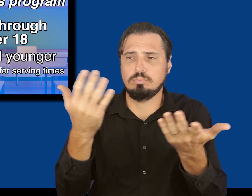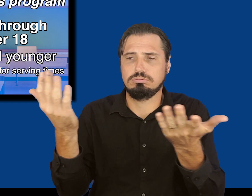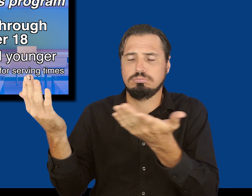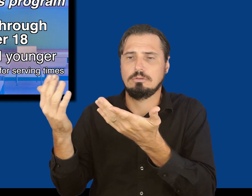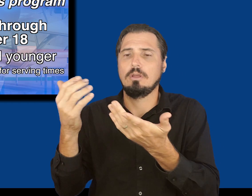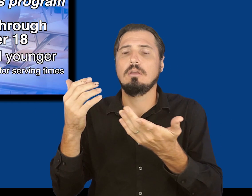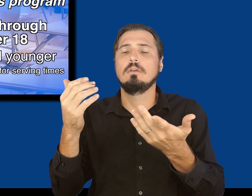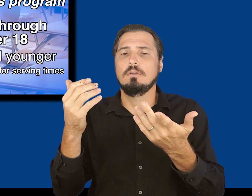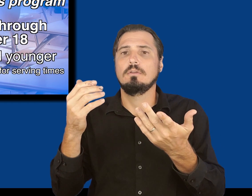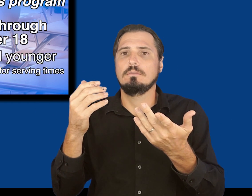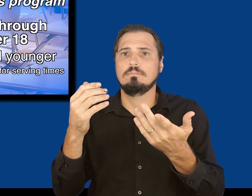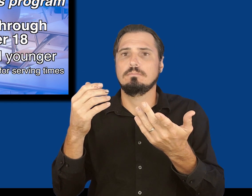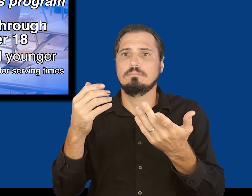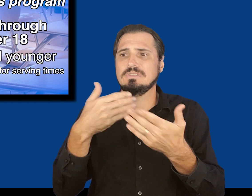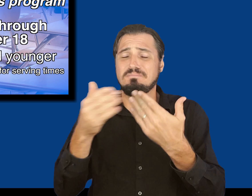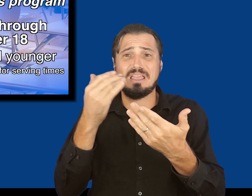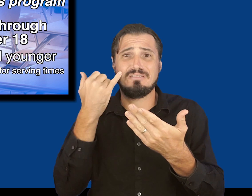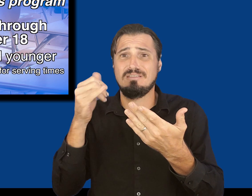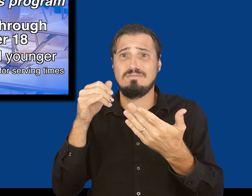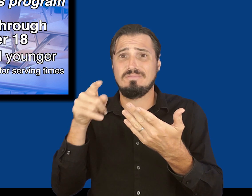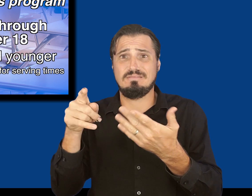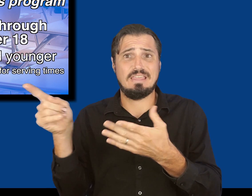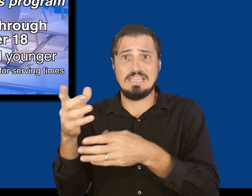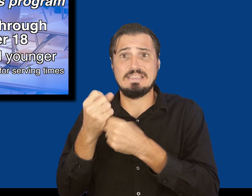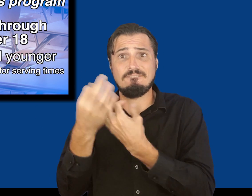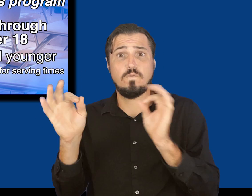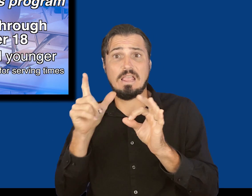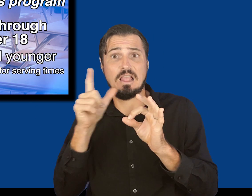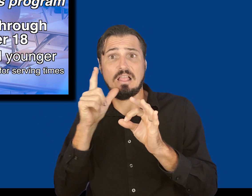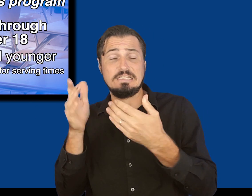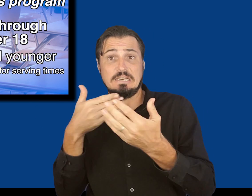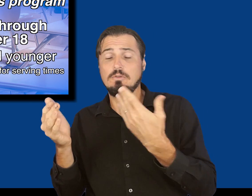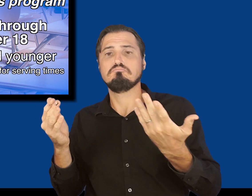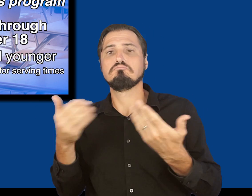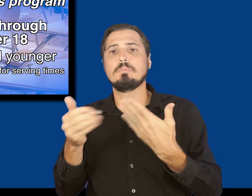or are eligible for the free or reduced-price lunch program only lunches.